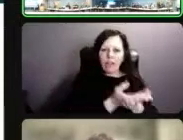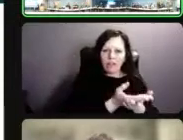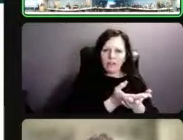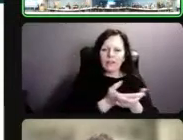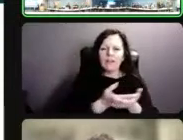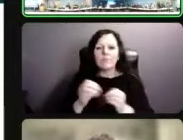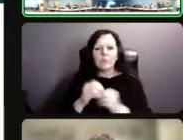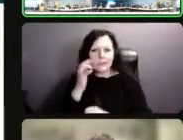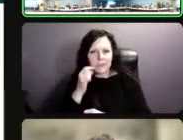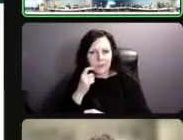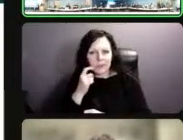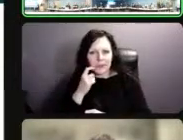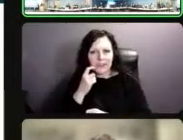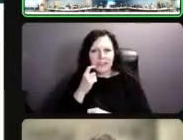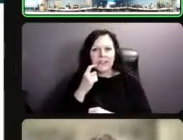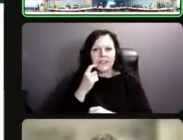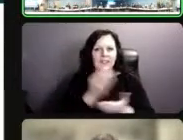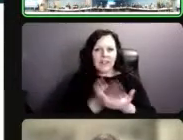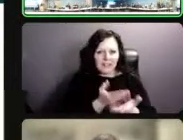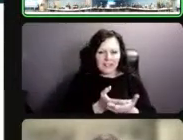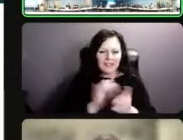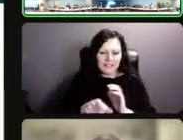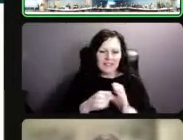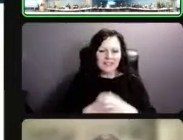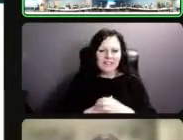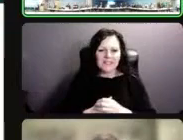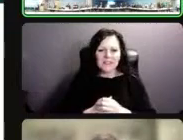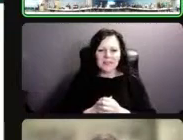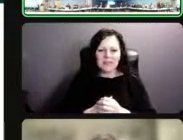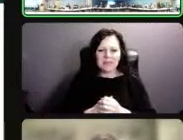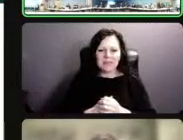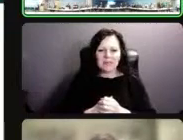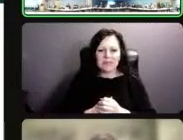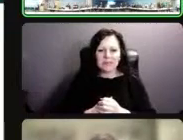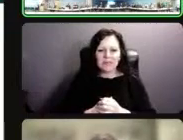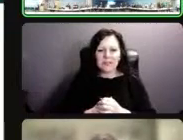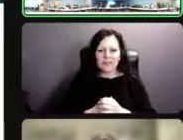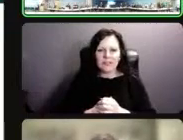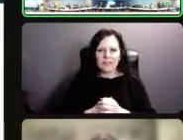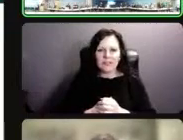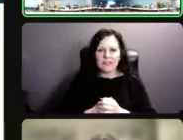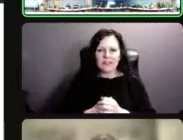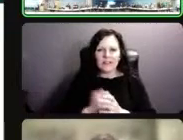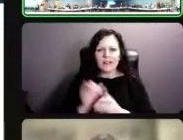THIS REVENUE MODEL IS JUST